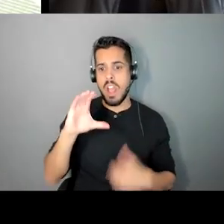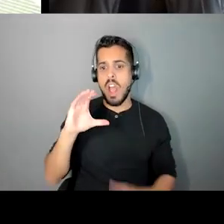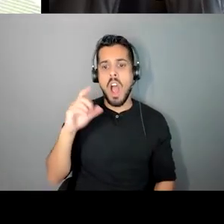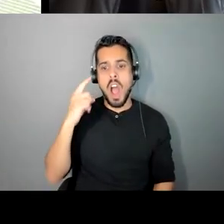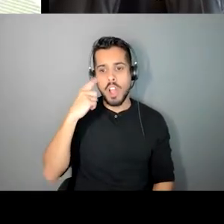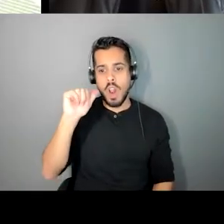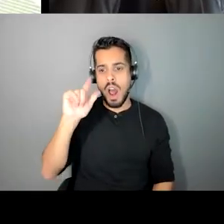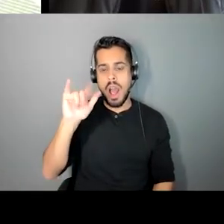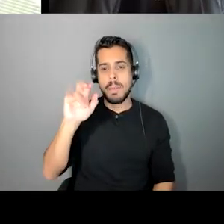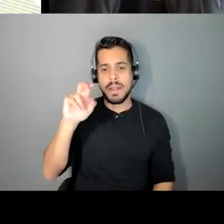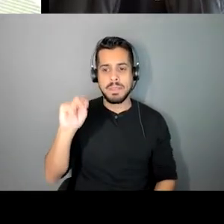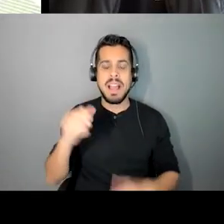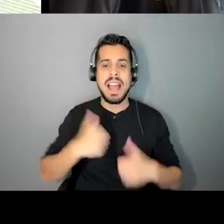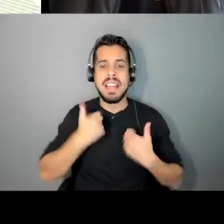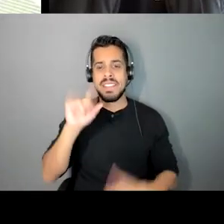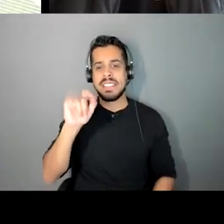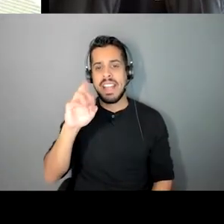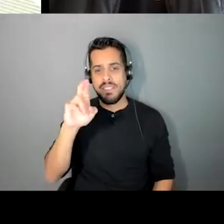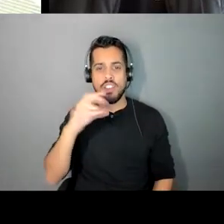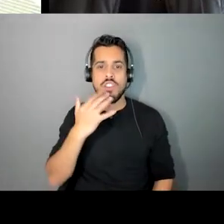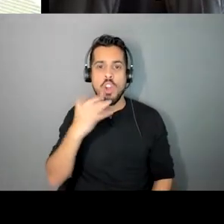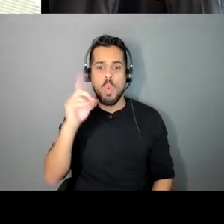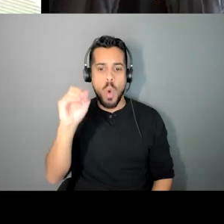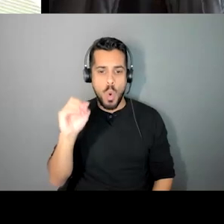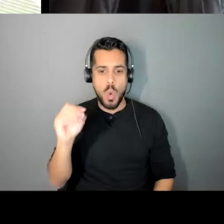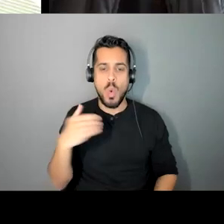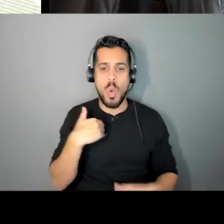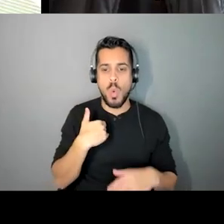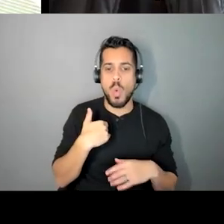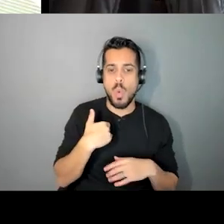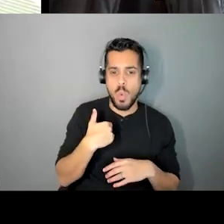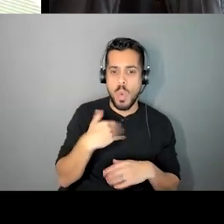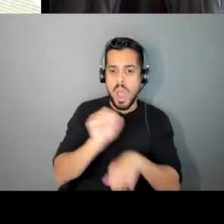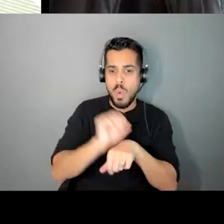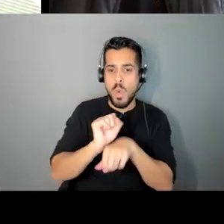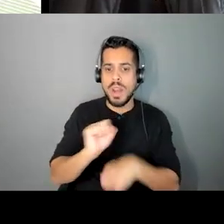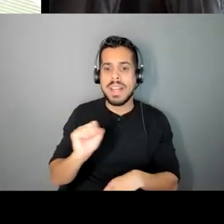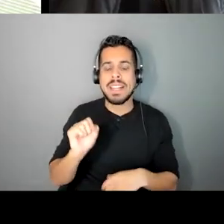where I work as a digital accessibility specialist SME at a leading global biopharmaceutical company,